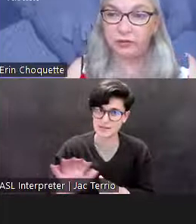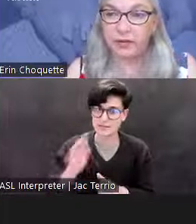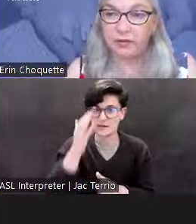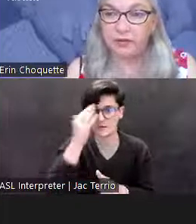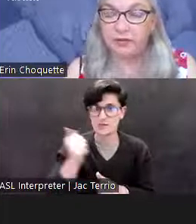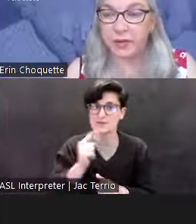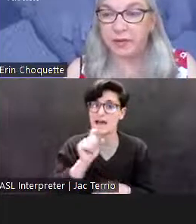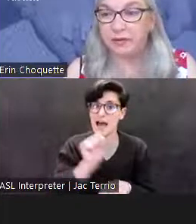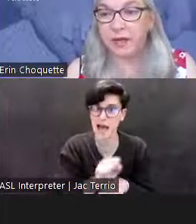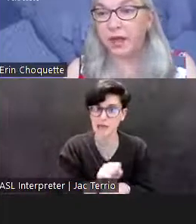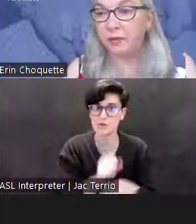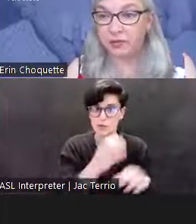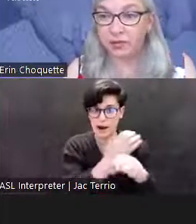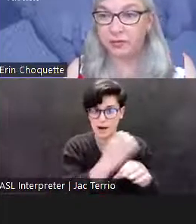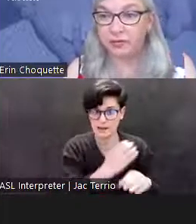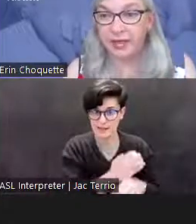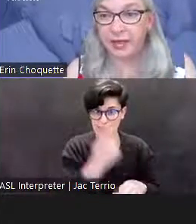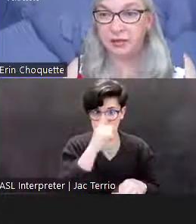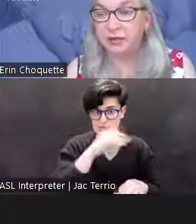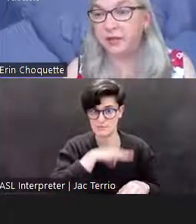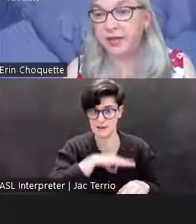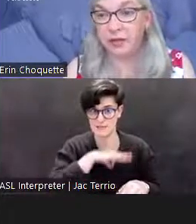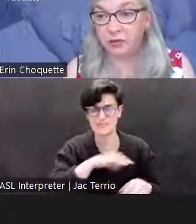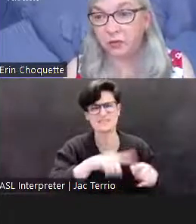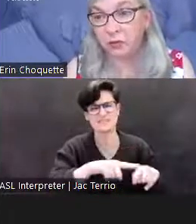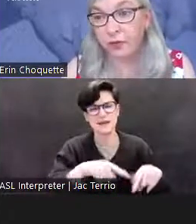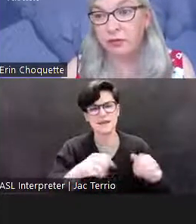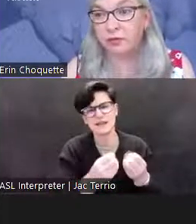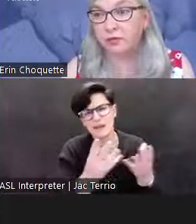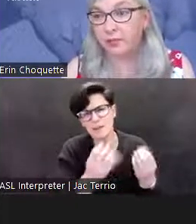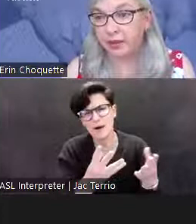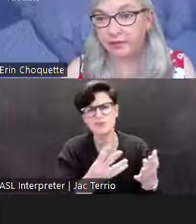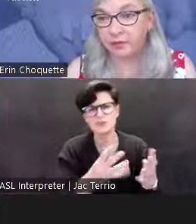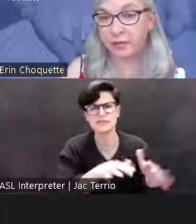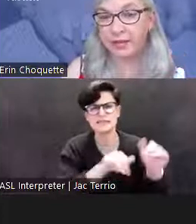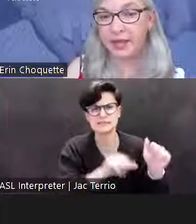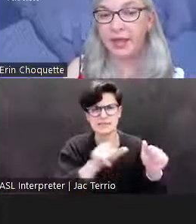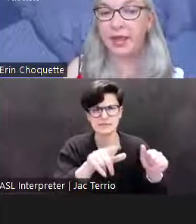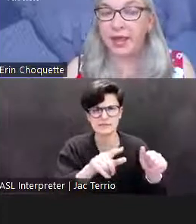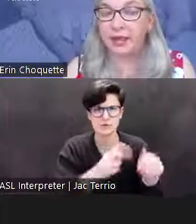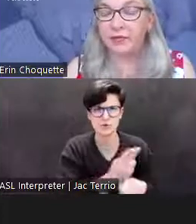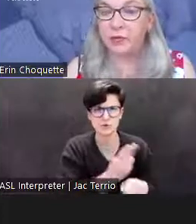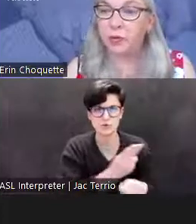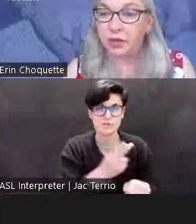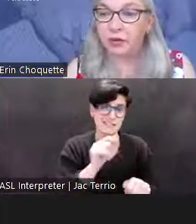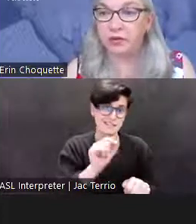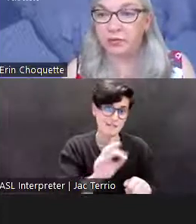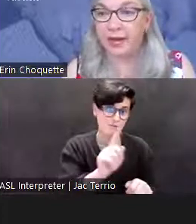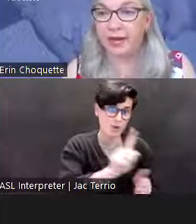of benefits depends on how much leave you're taking. 15:50:29 If you're taking a full week or something less than a week, and if you employer is providing